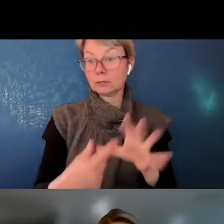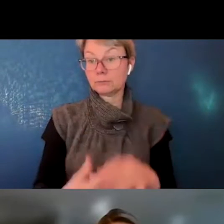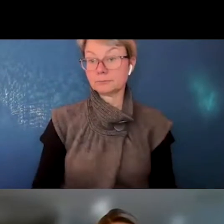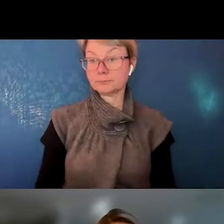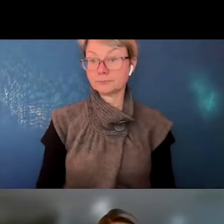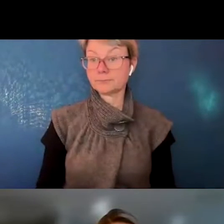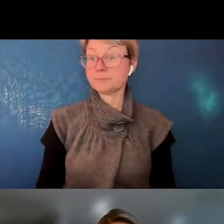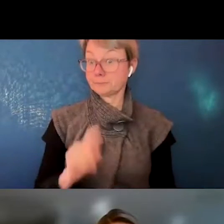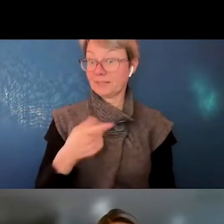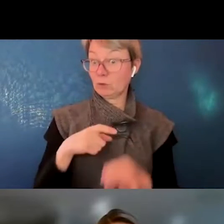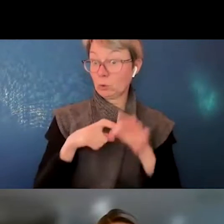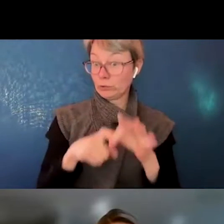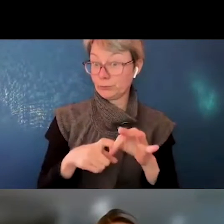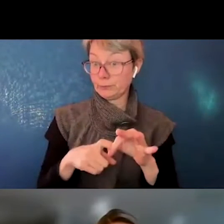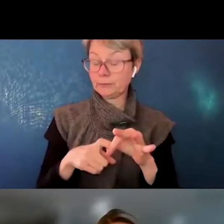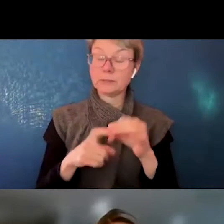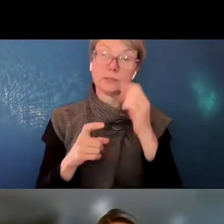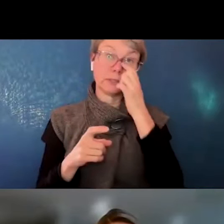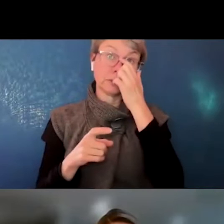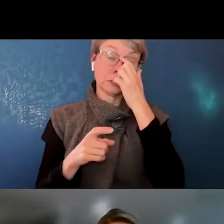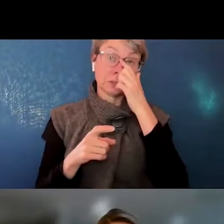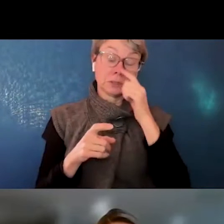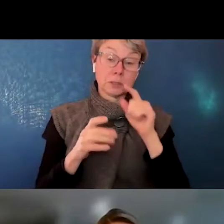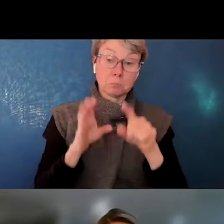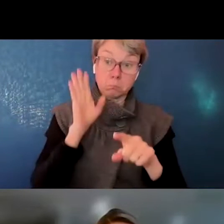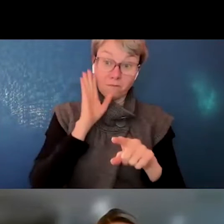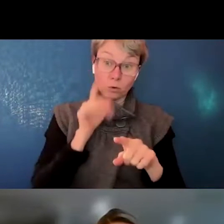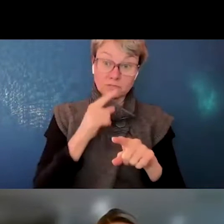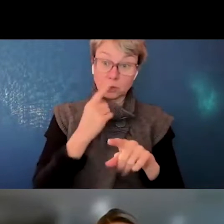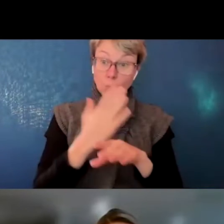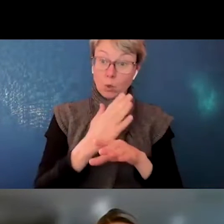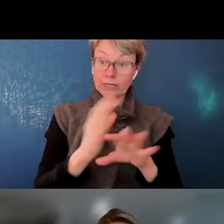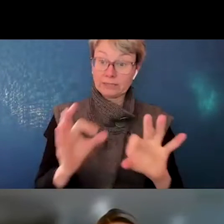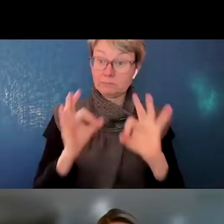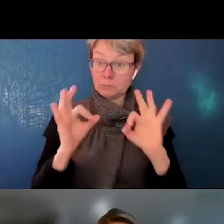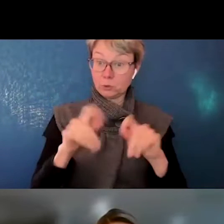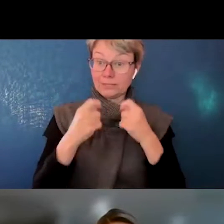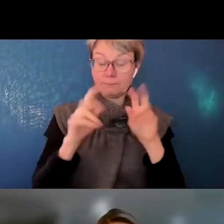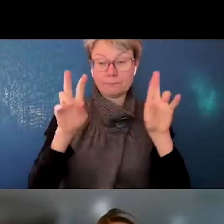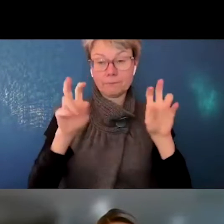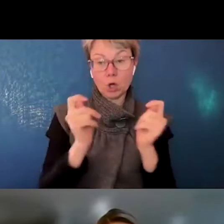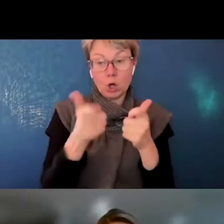for you so um you mentioned that you work um in a specific team the early intervention unit um and